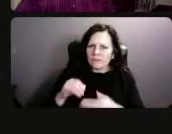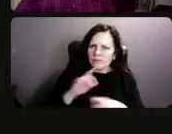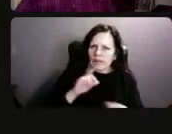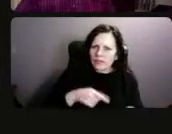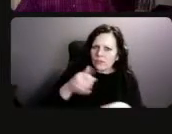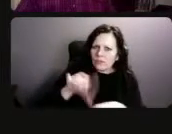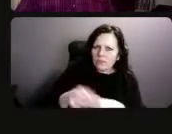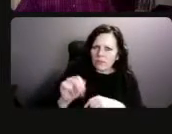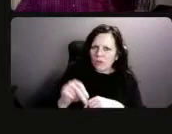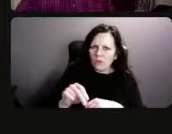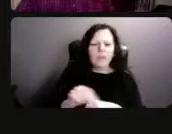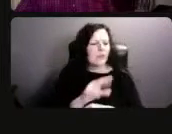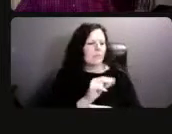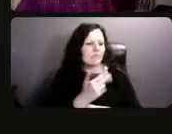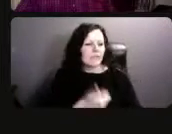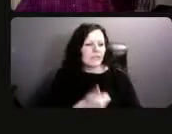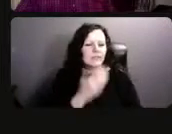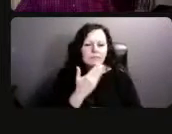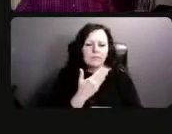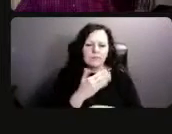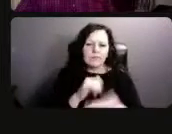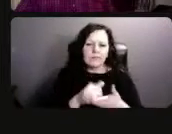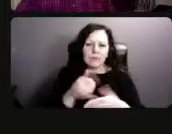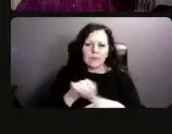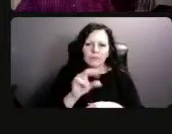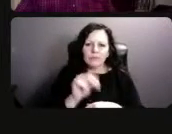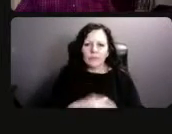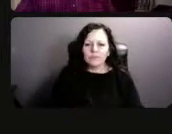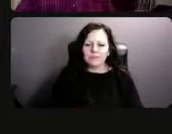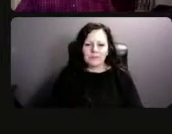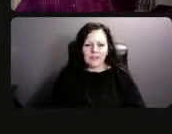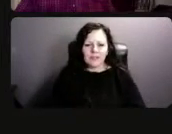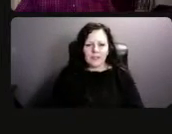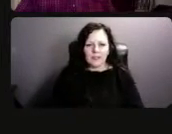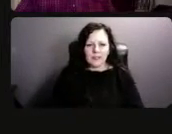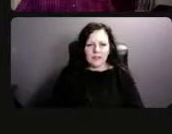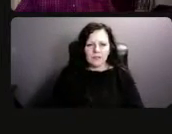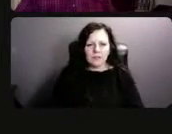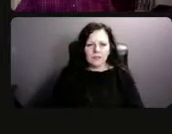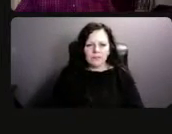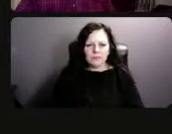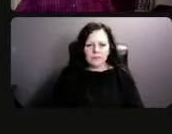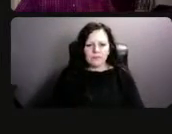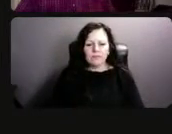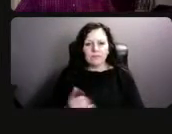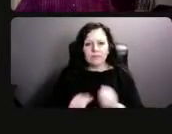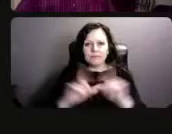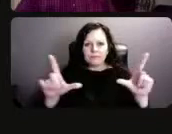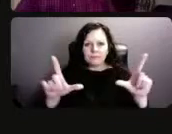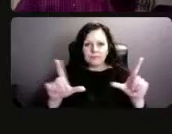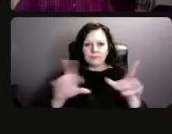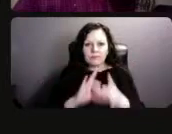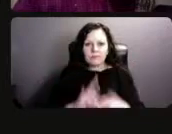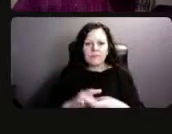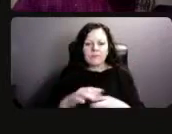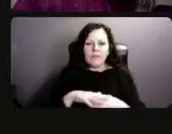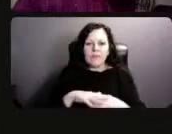SIMON. THANK YOU.